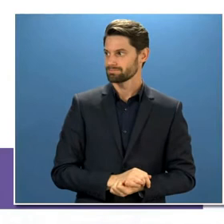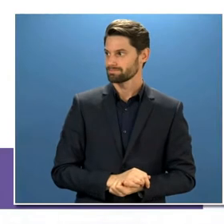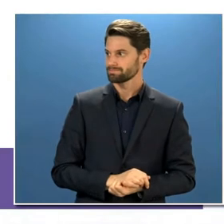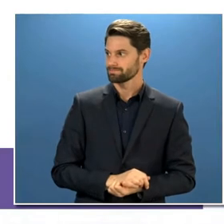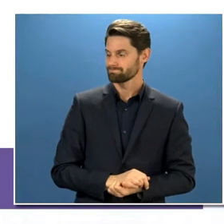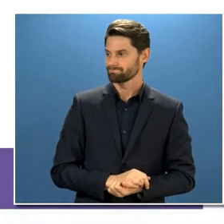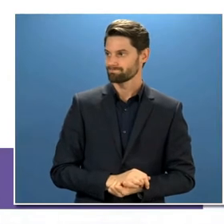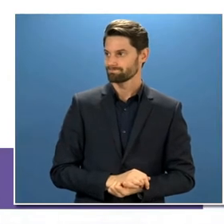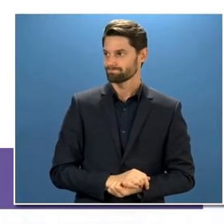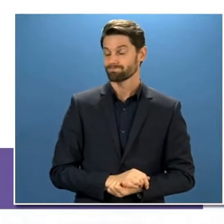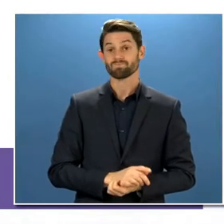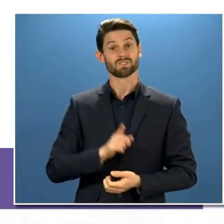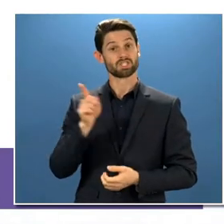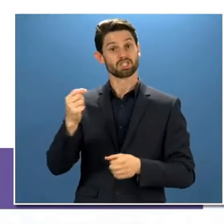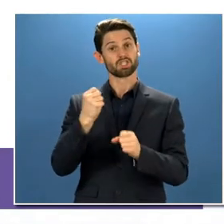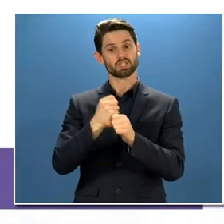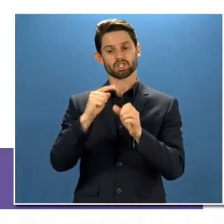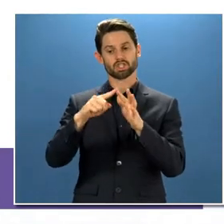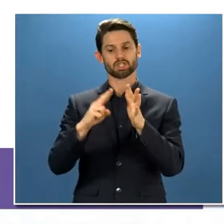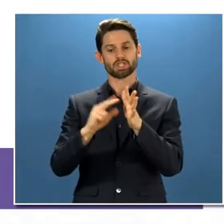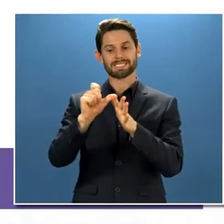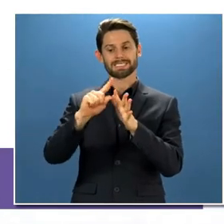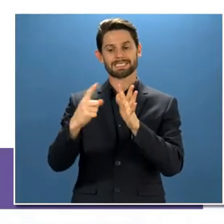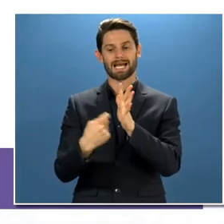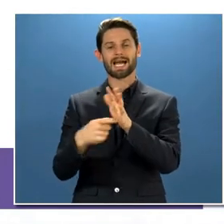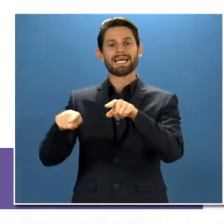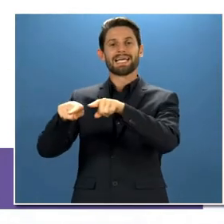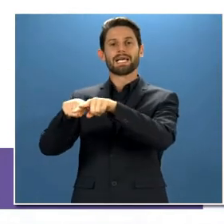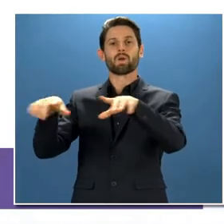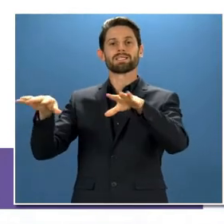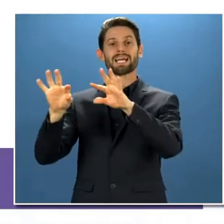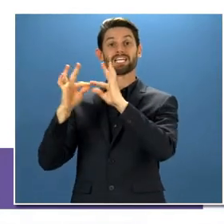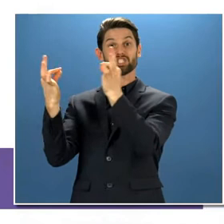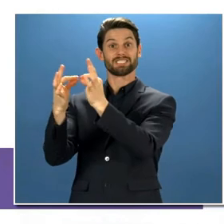Workplace Gender Equality Agency to cover disability has definitely not occurred.